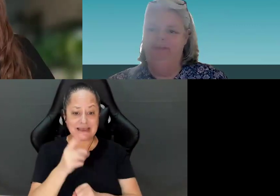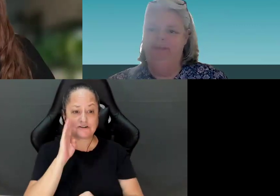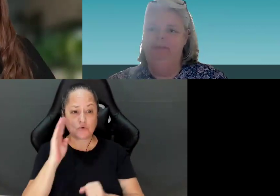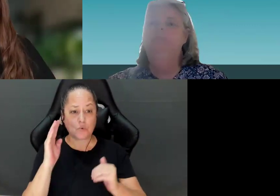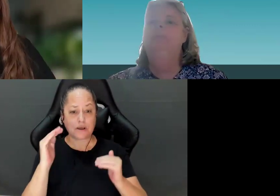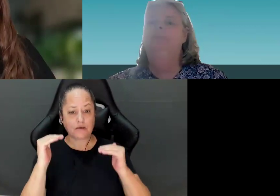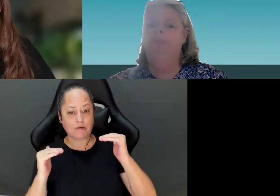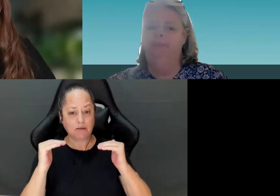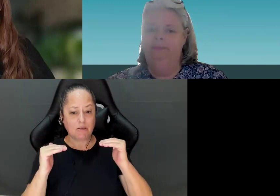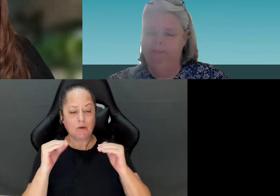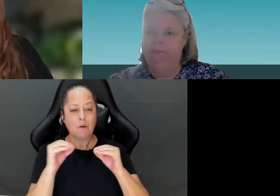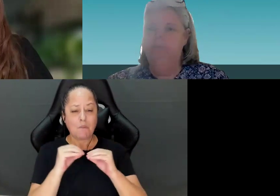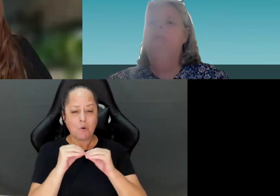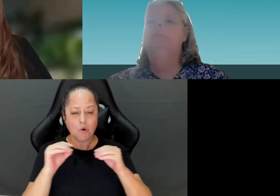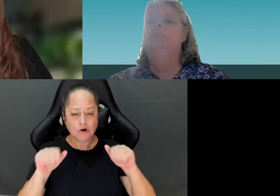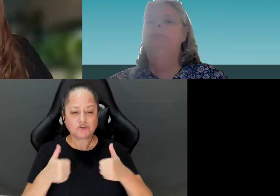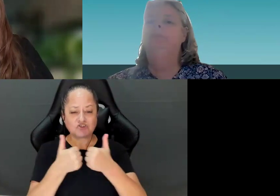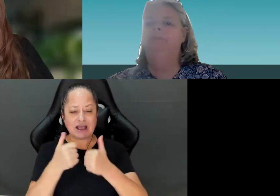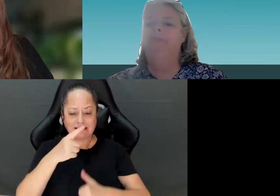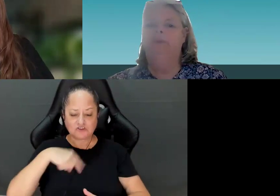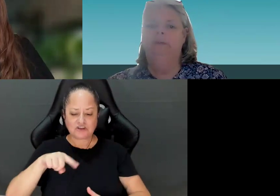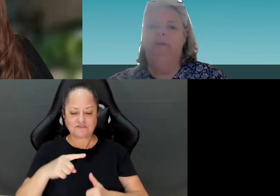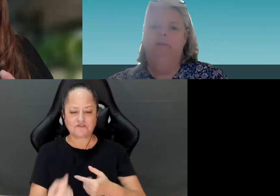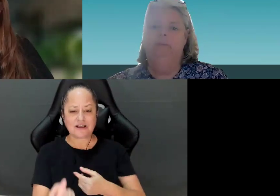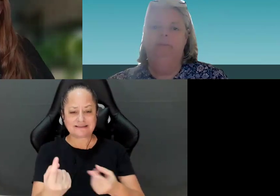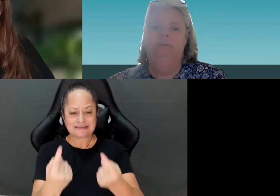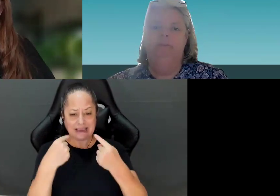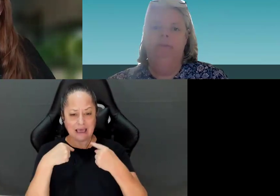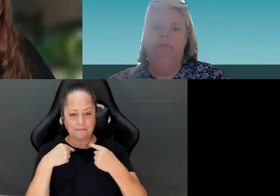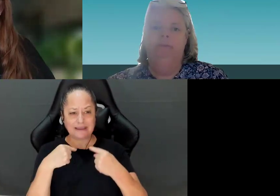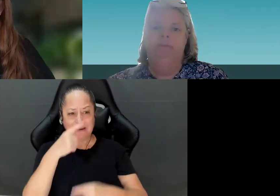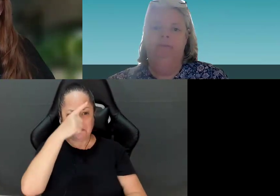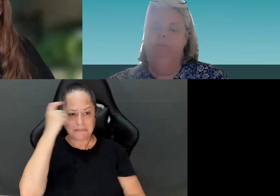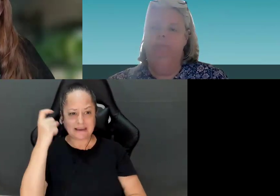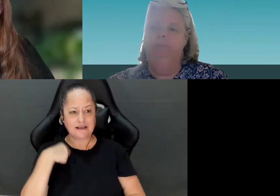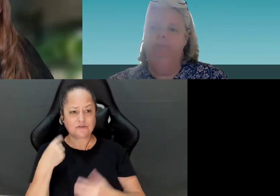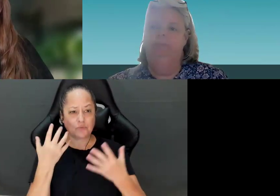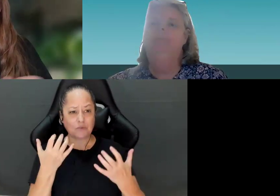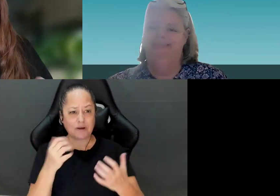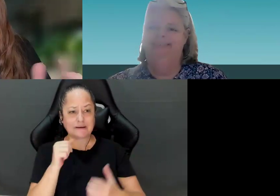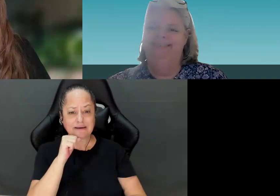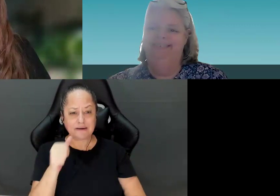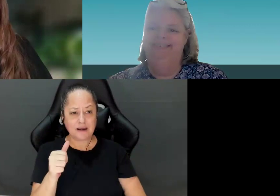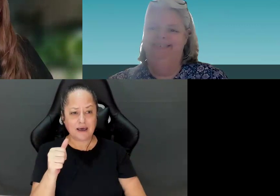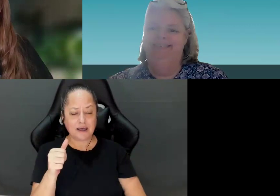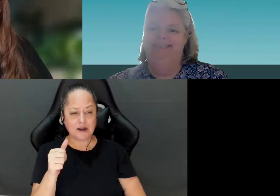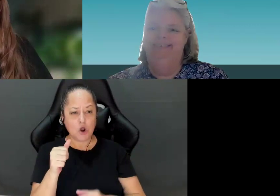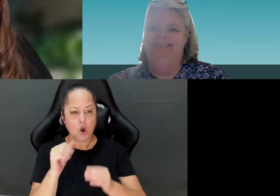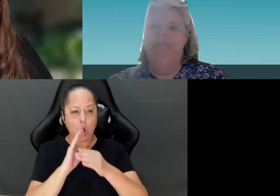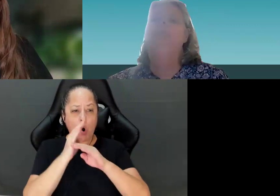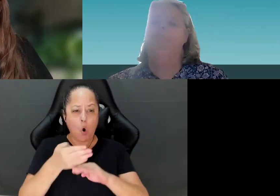bit more challenging for us to come in because we just want to not overly burden businesses